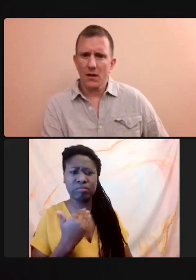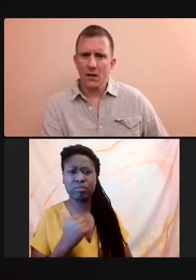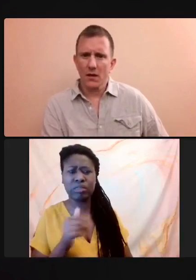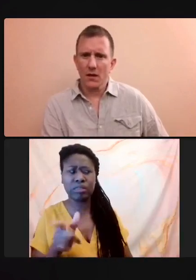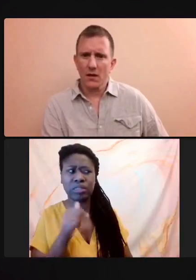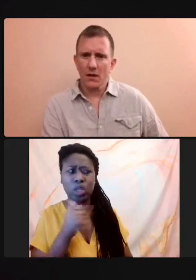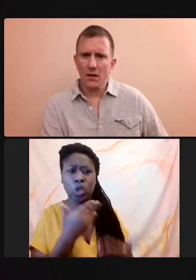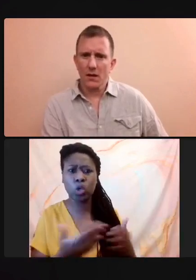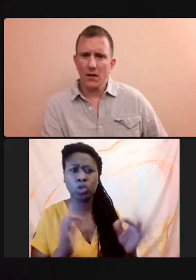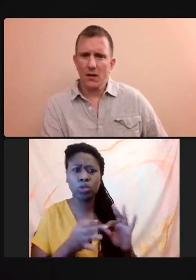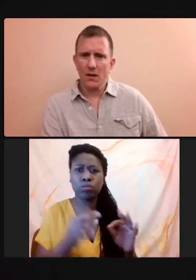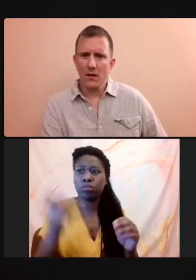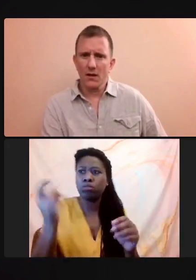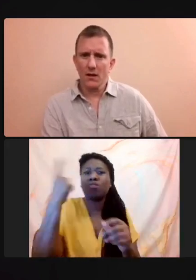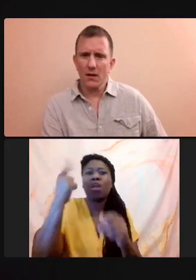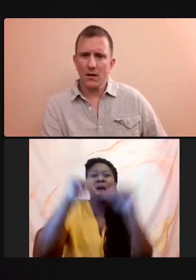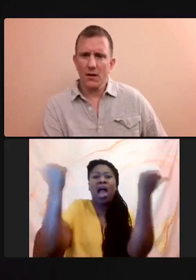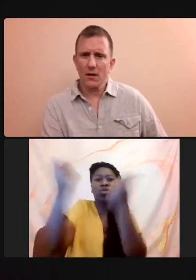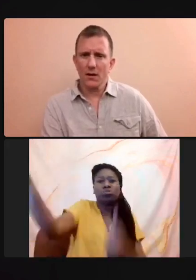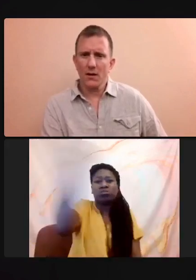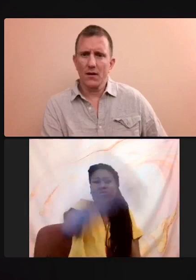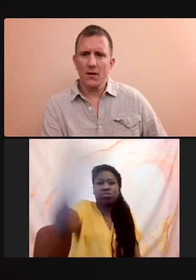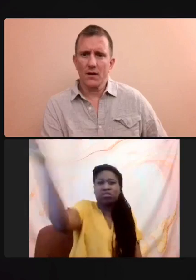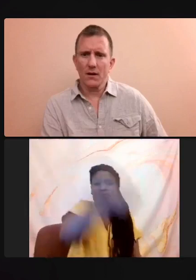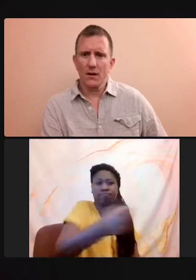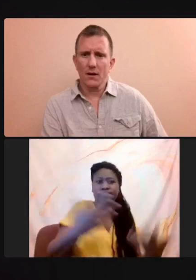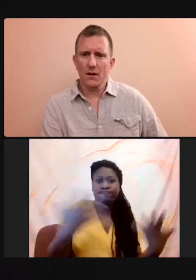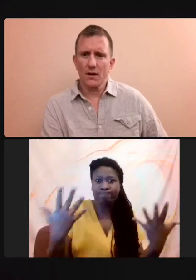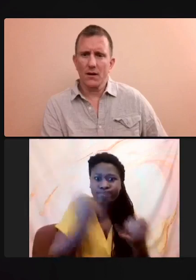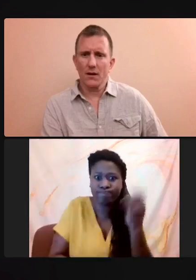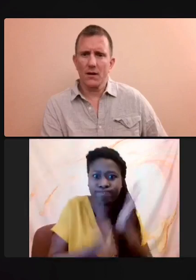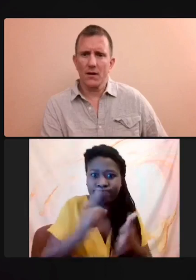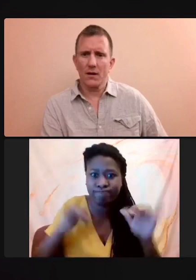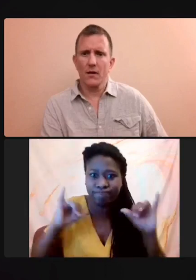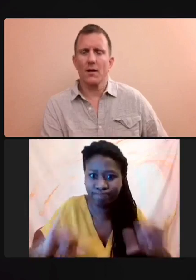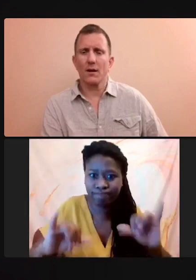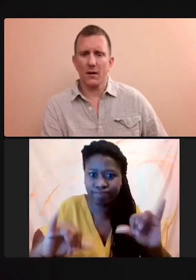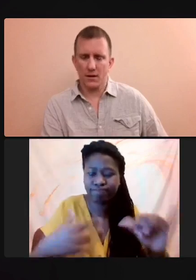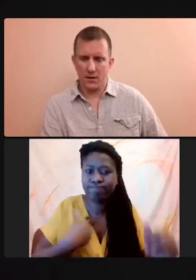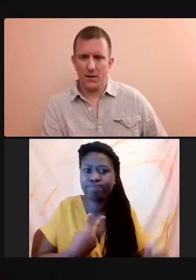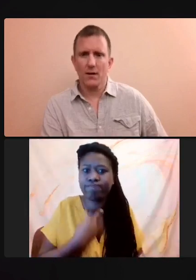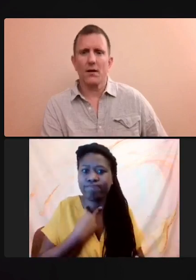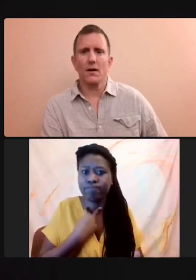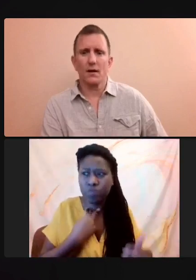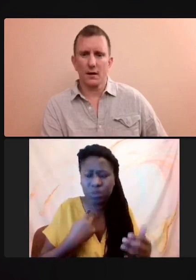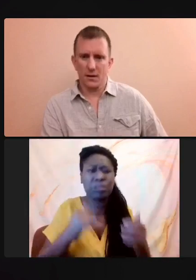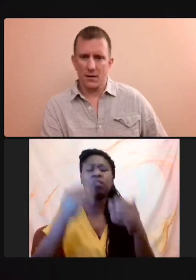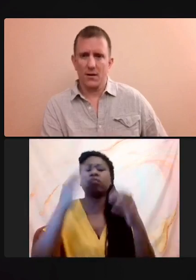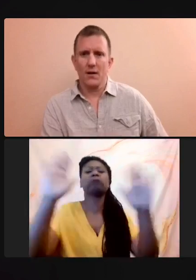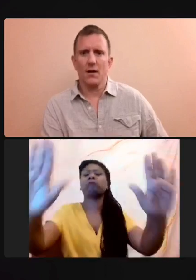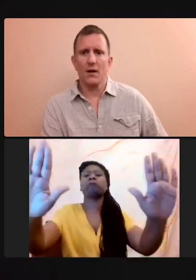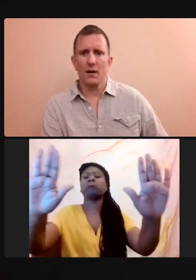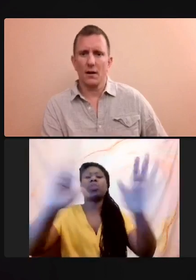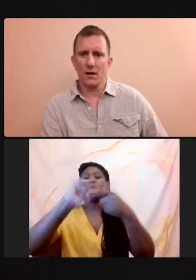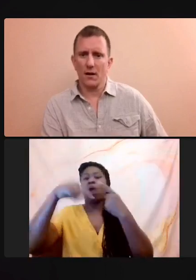But I think it's interesting because, you know, if I'm giving a presentation just to say all hearing individuals and a few hearing people